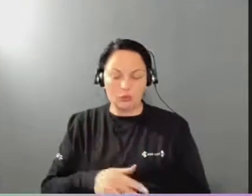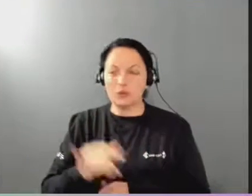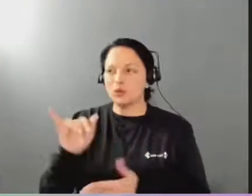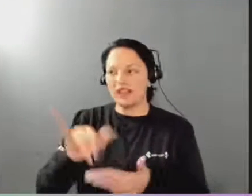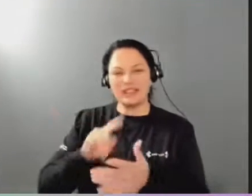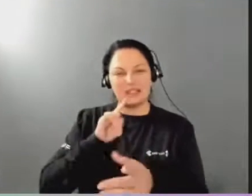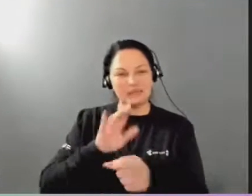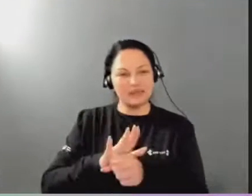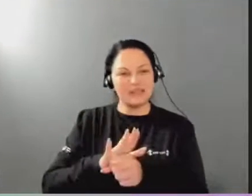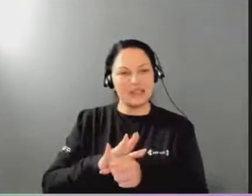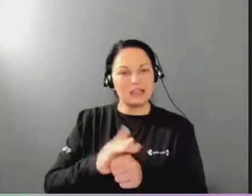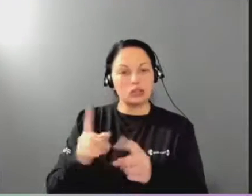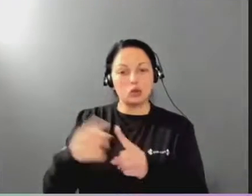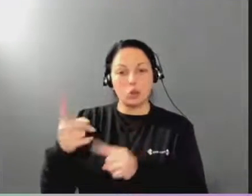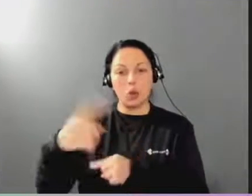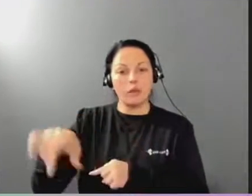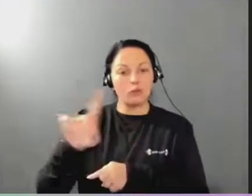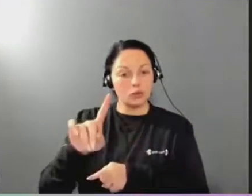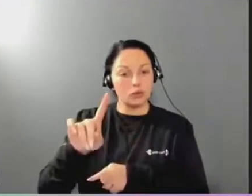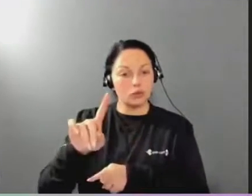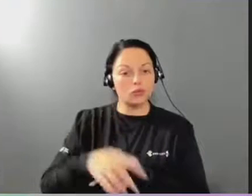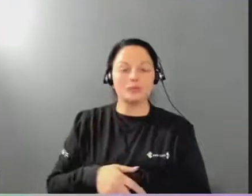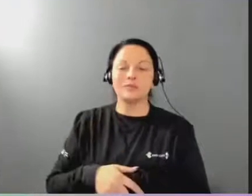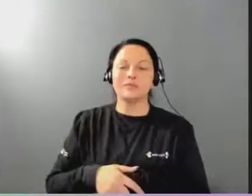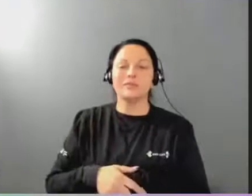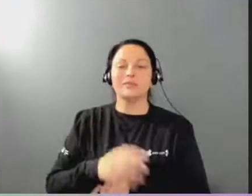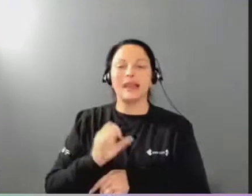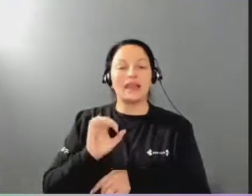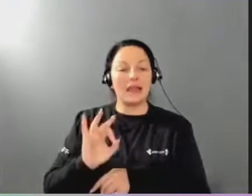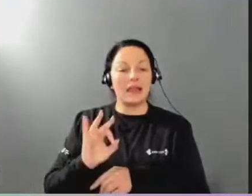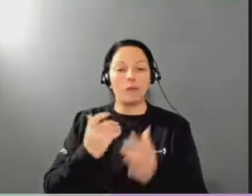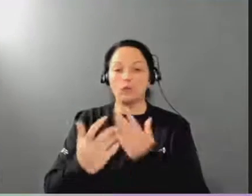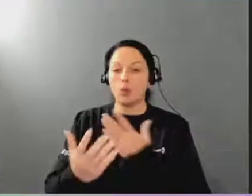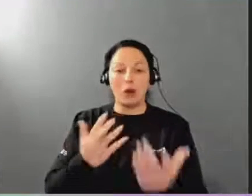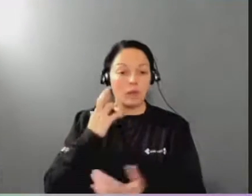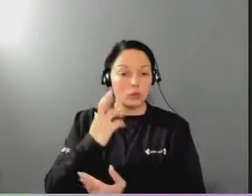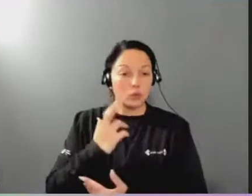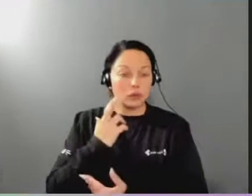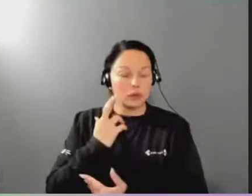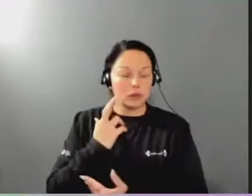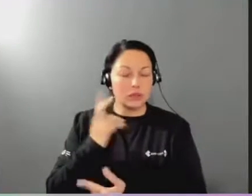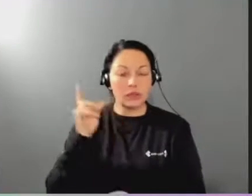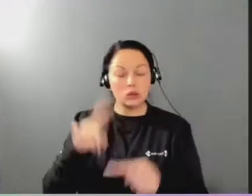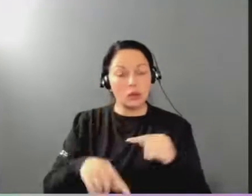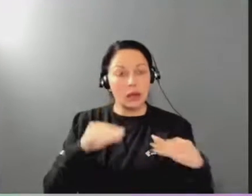through it with technology, for instance, so that will come like everything else. That's a comment that I make